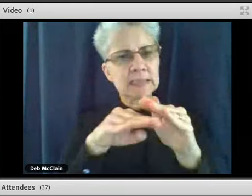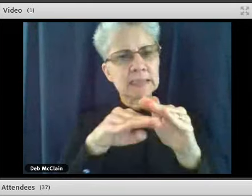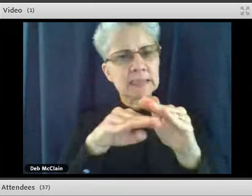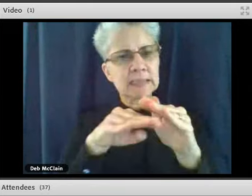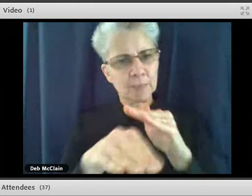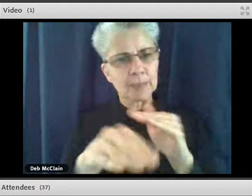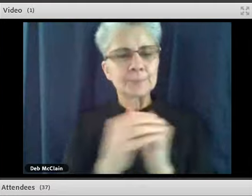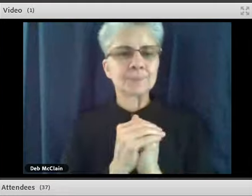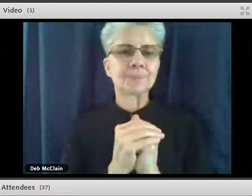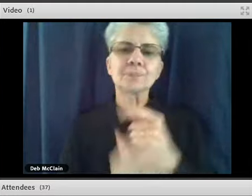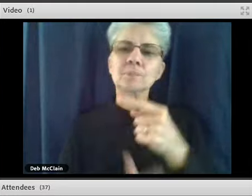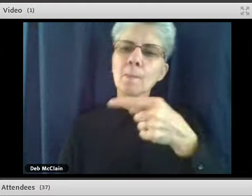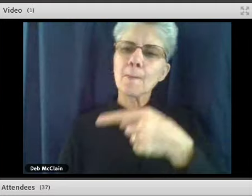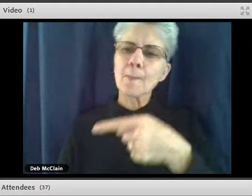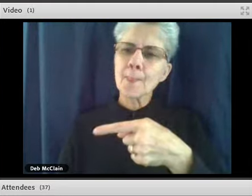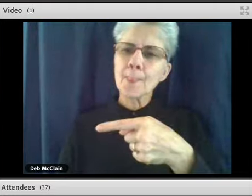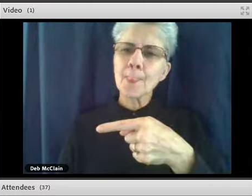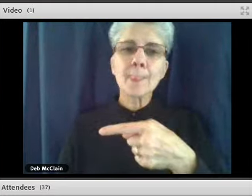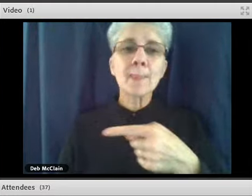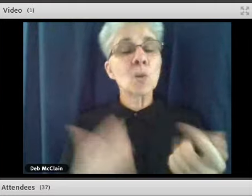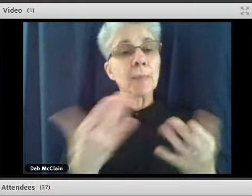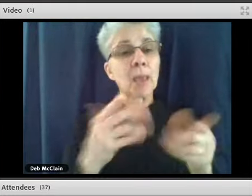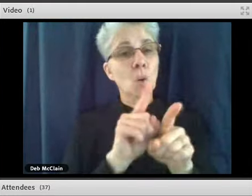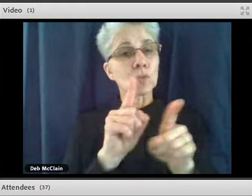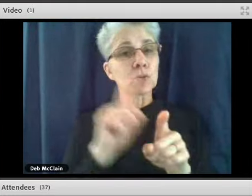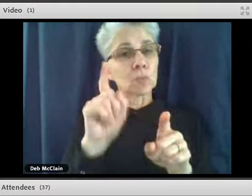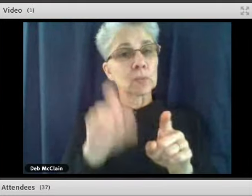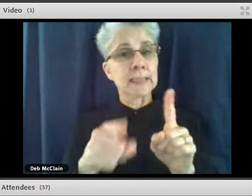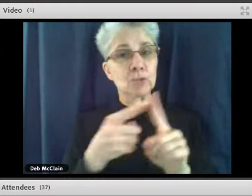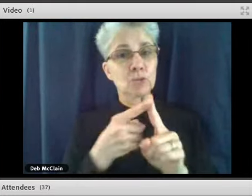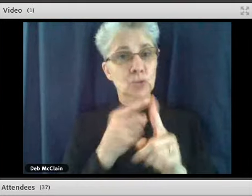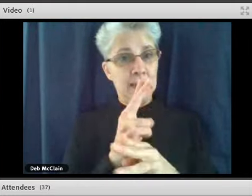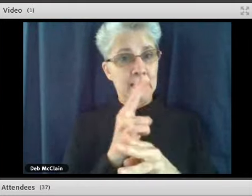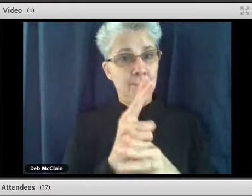So, just some things to how you might make the case for accessibility.